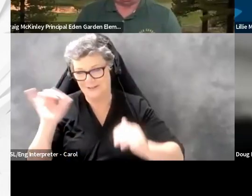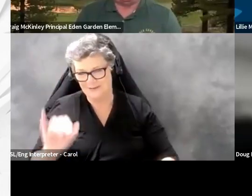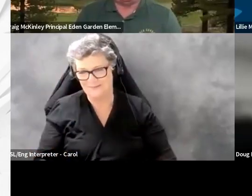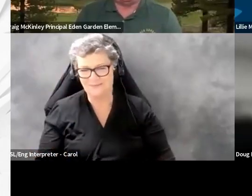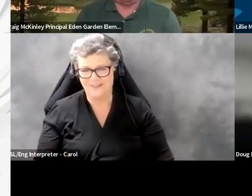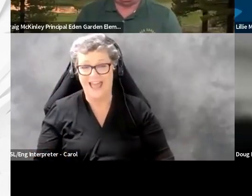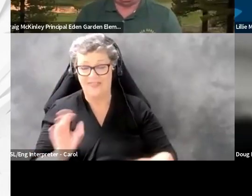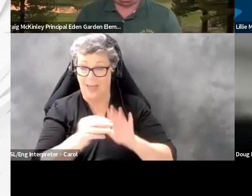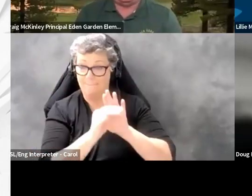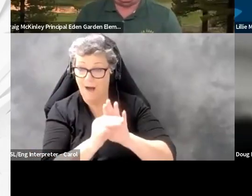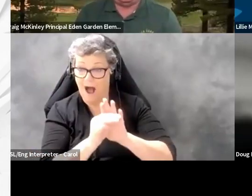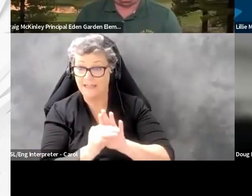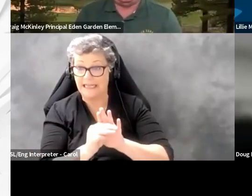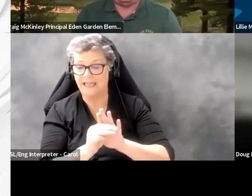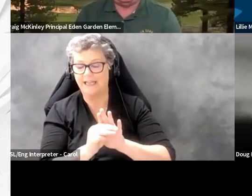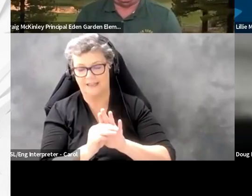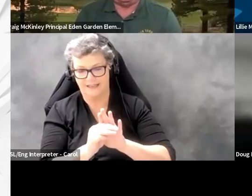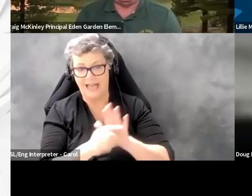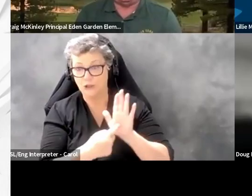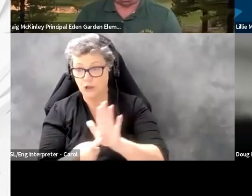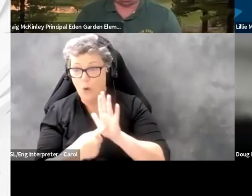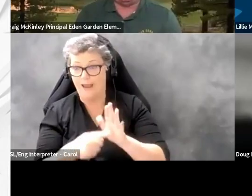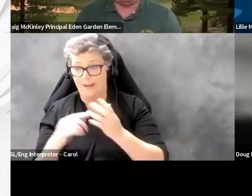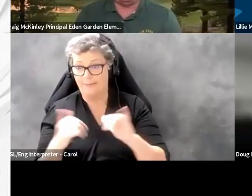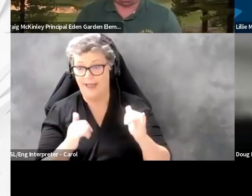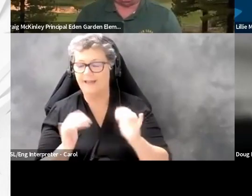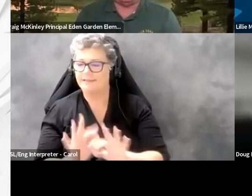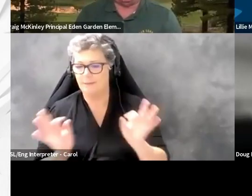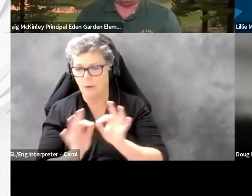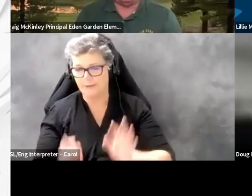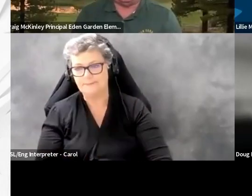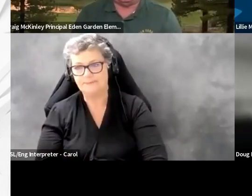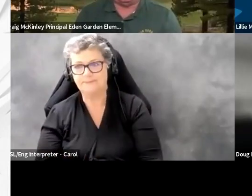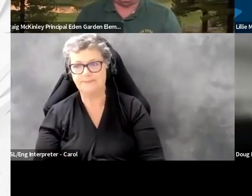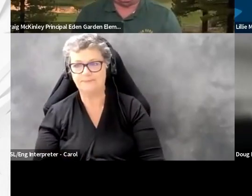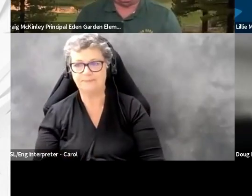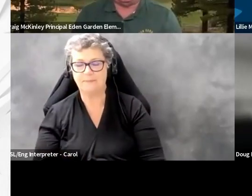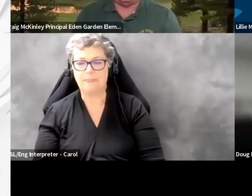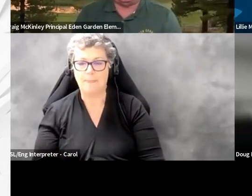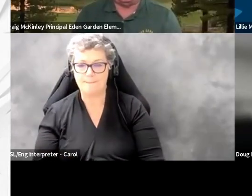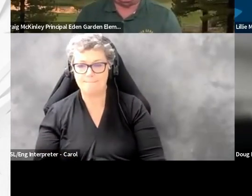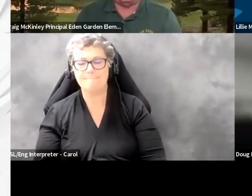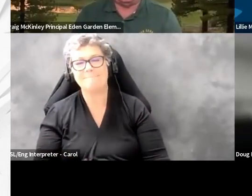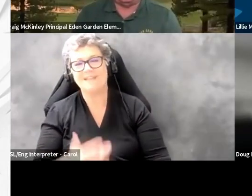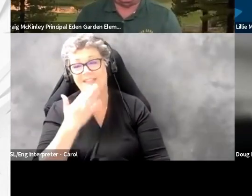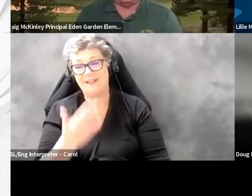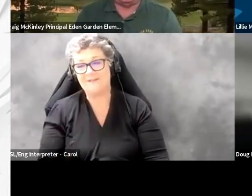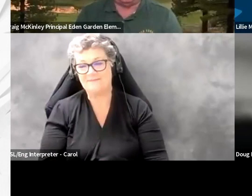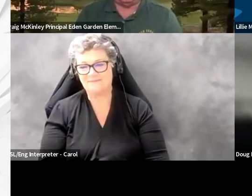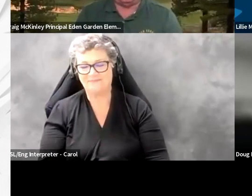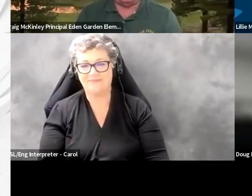modeling across all aspects is also important. Lillie Moffett: Thank you and your your comment